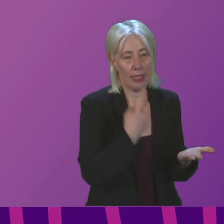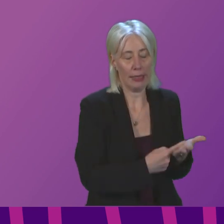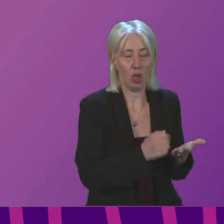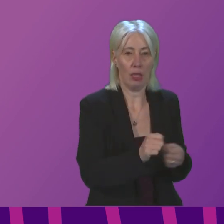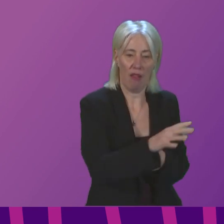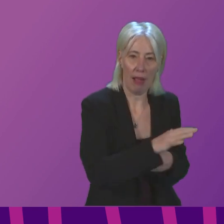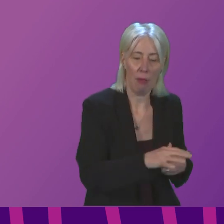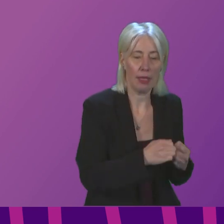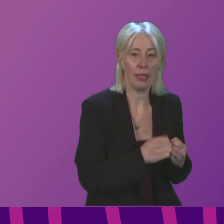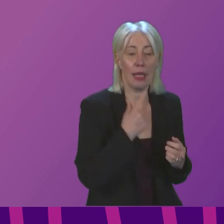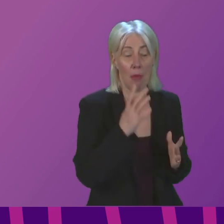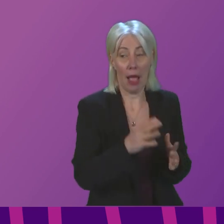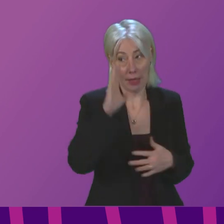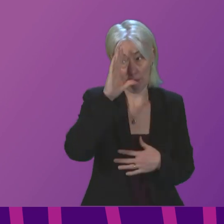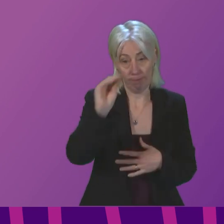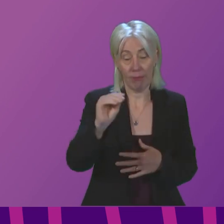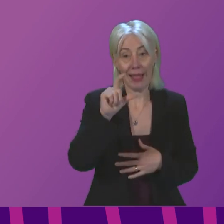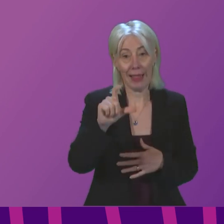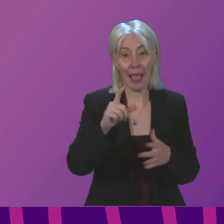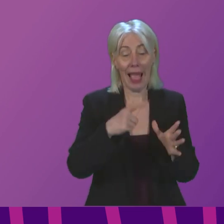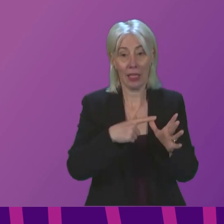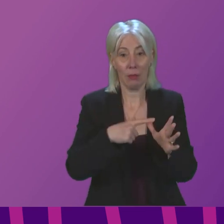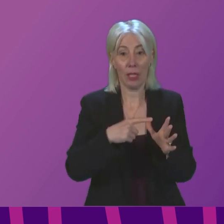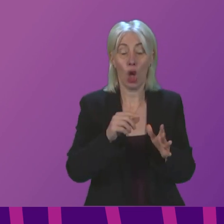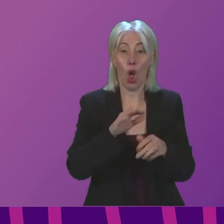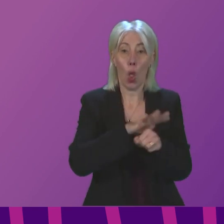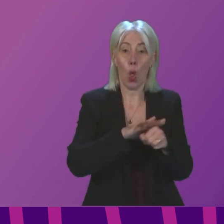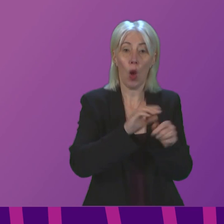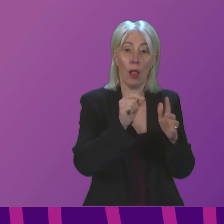and their families. I can assure Clare Adamson that our local PACE team has already been